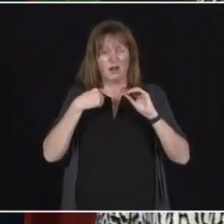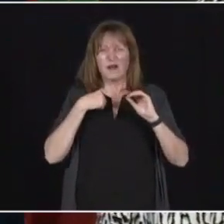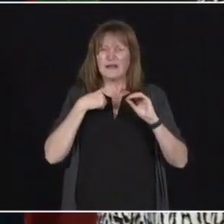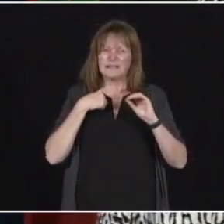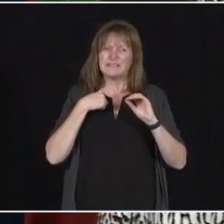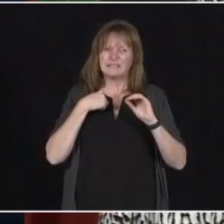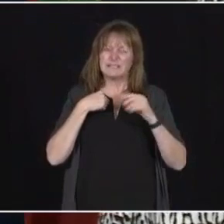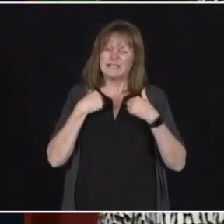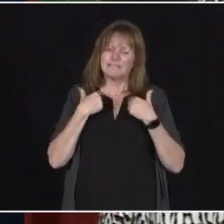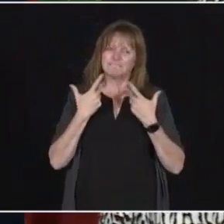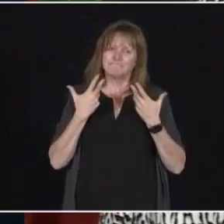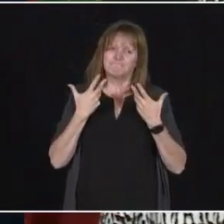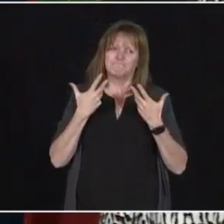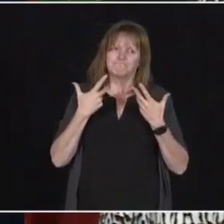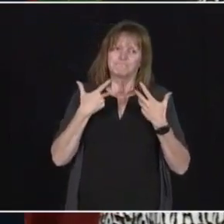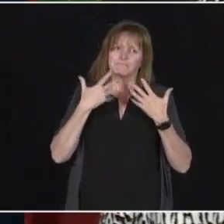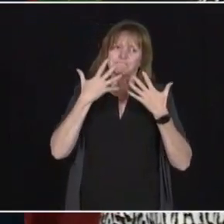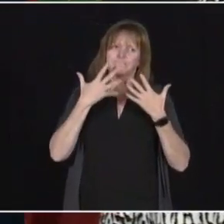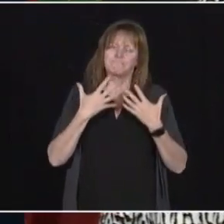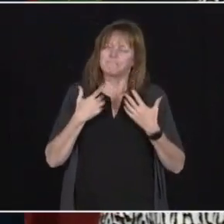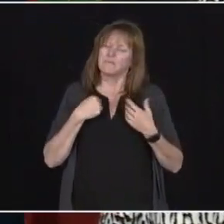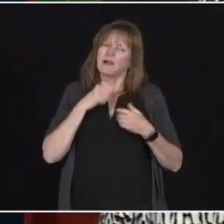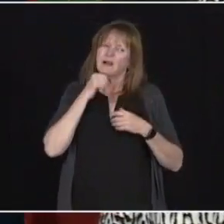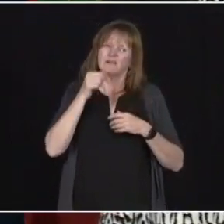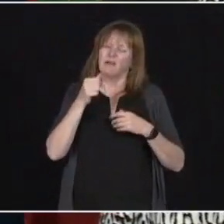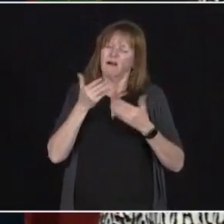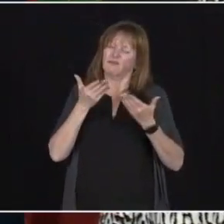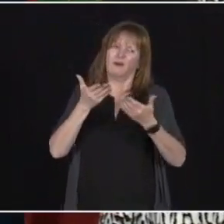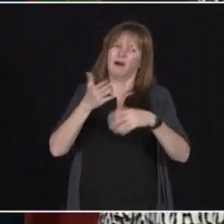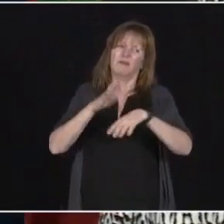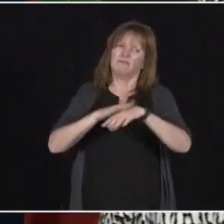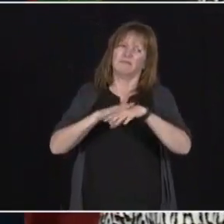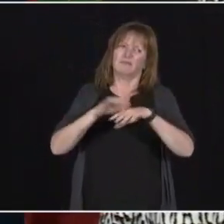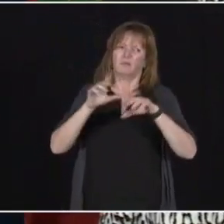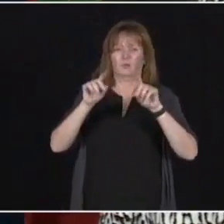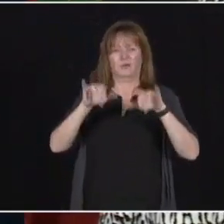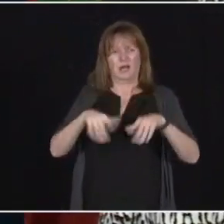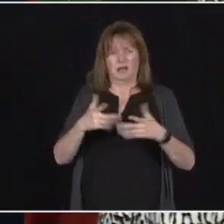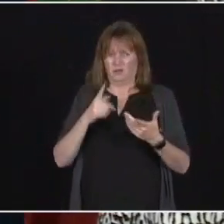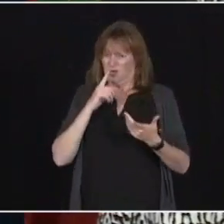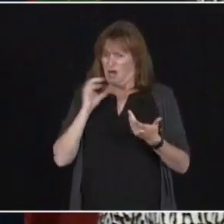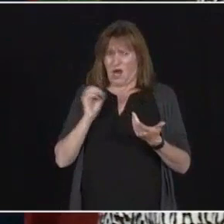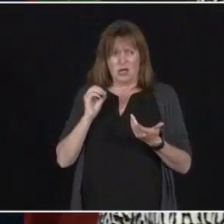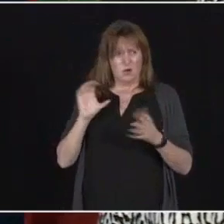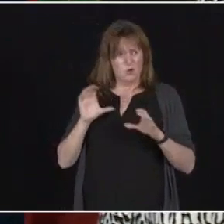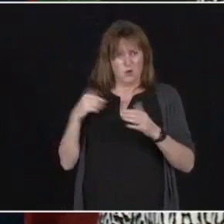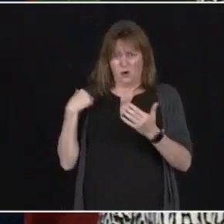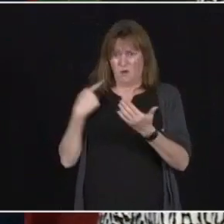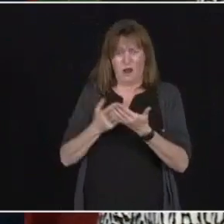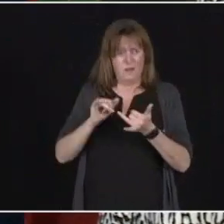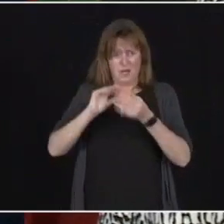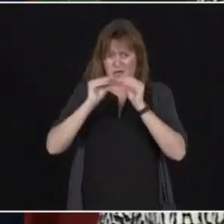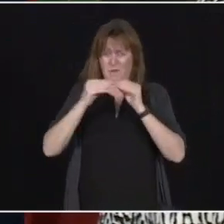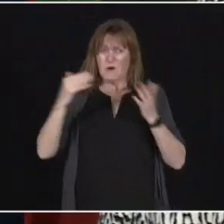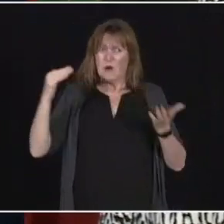rally 30 people. That is a shame. I would recommend anyone doing that. We are doing so well as a province.